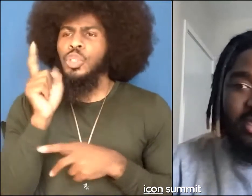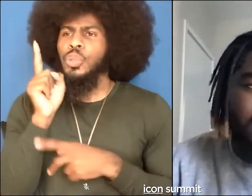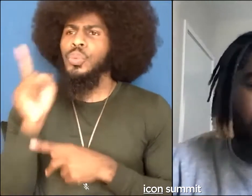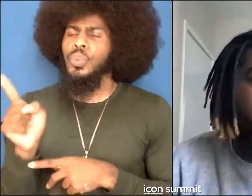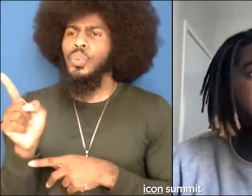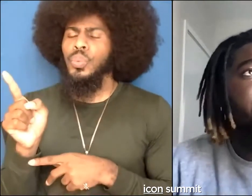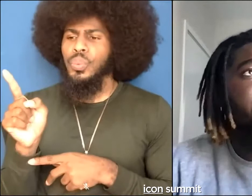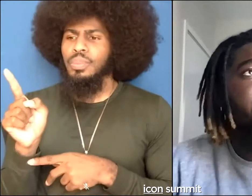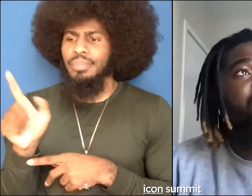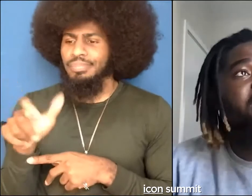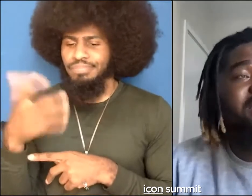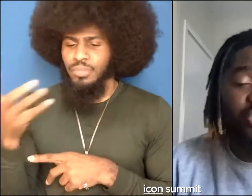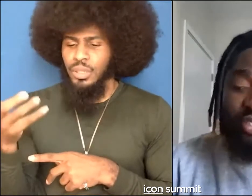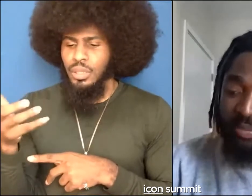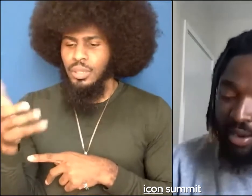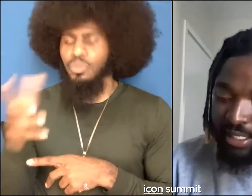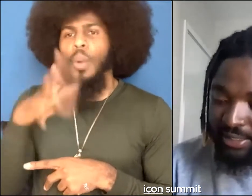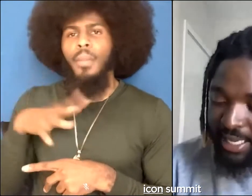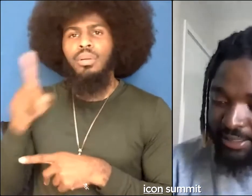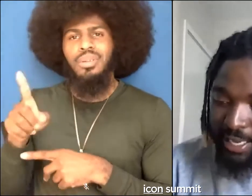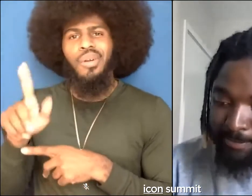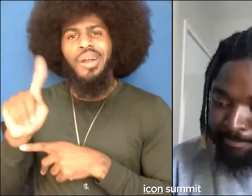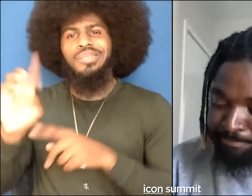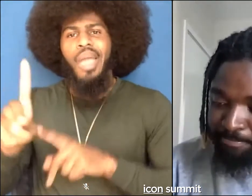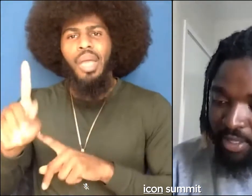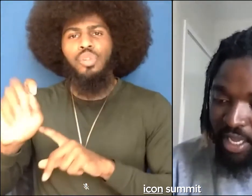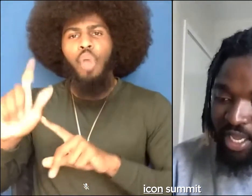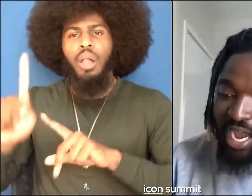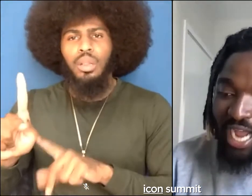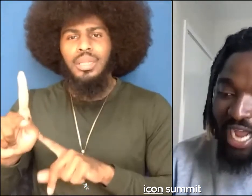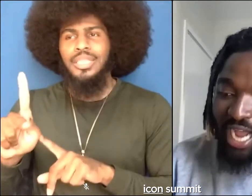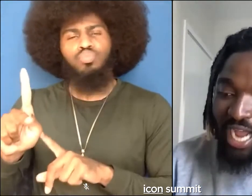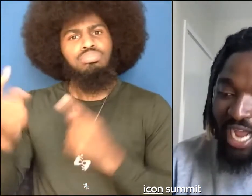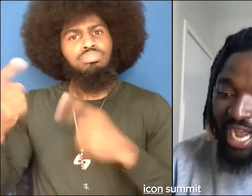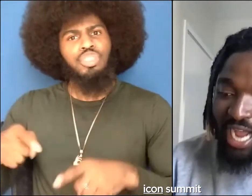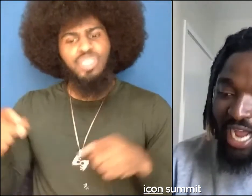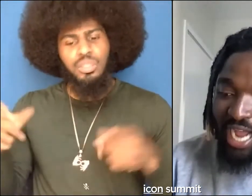a TED talk, because one of the things that she talked about is asking for needs.